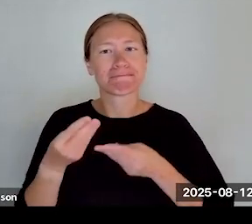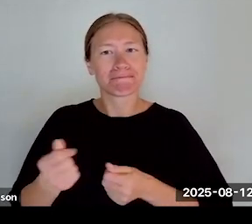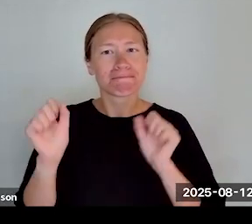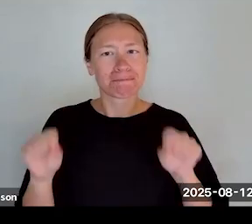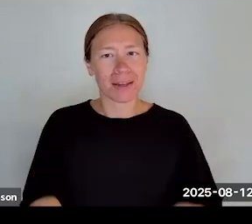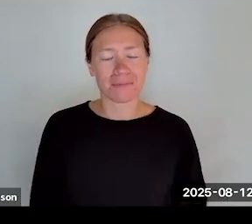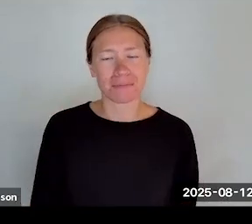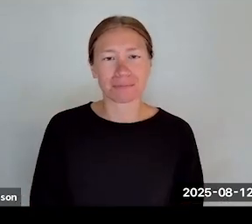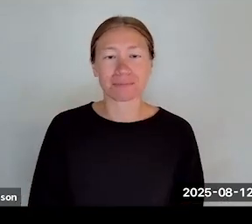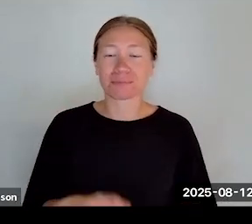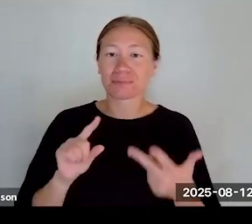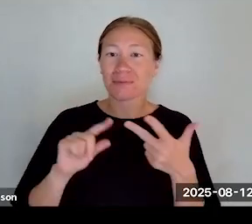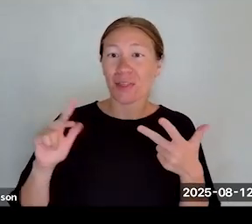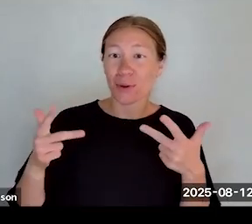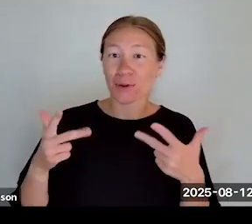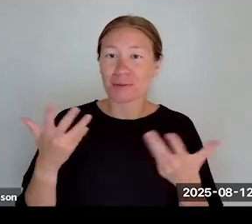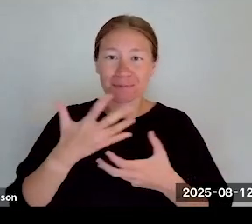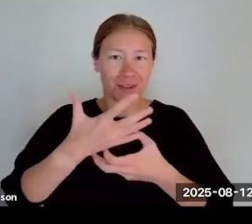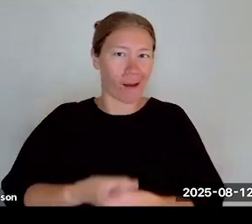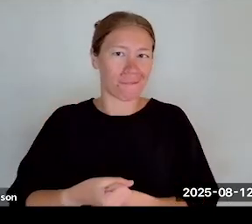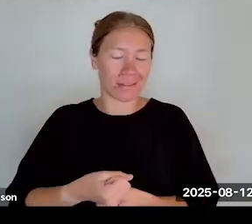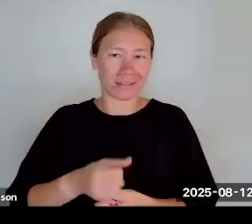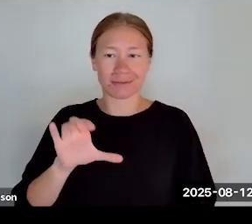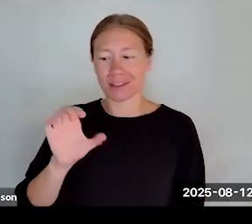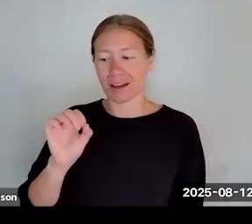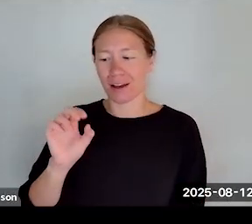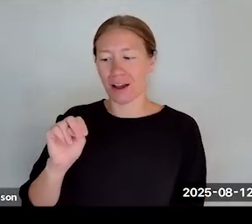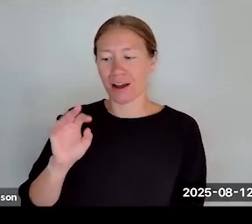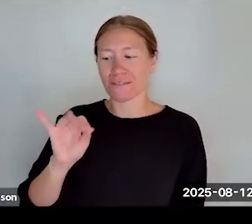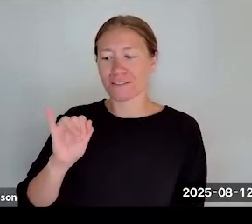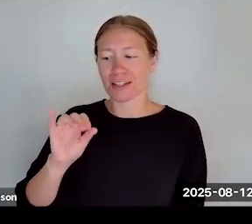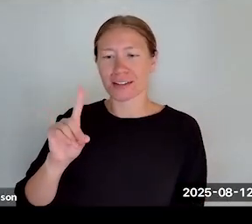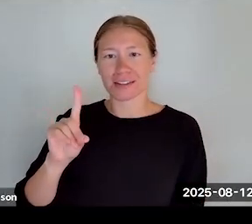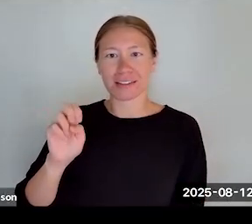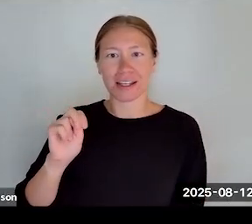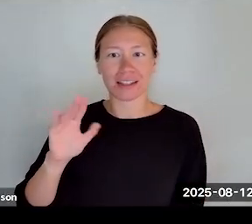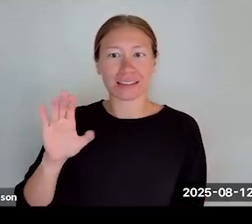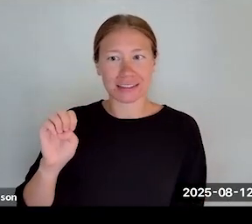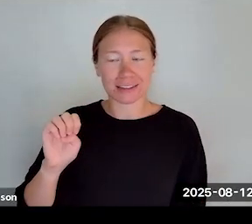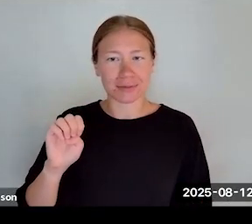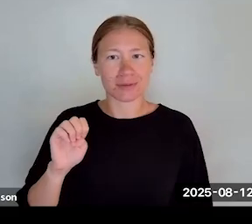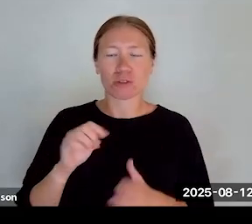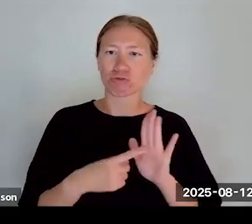The third C is confidence. Communicating with confidence allows you to convey your message efficiently